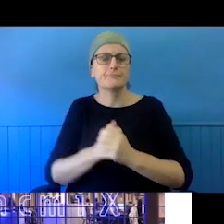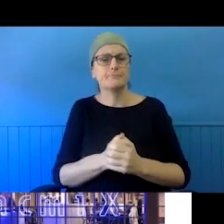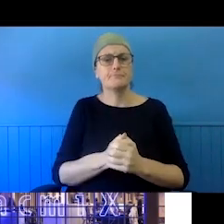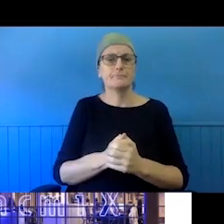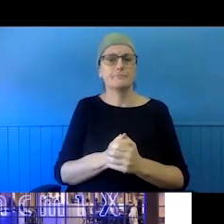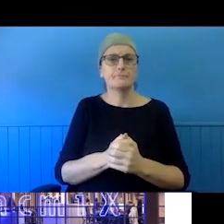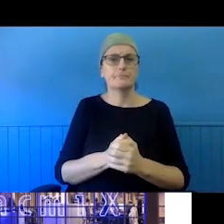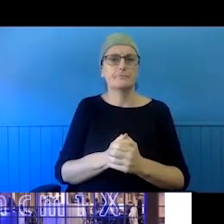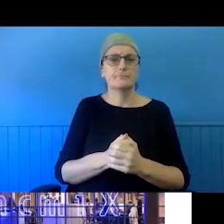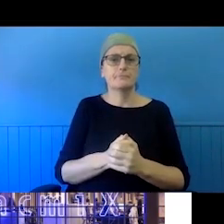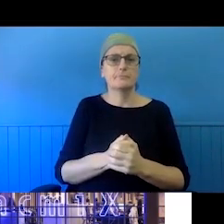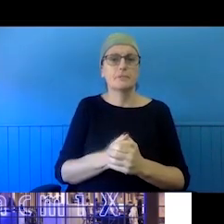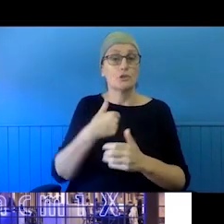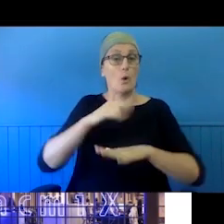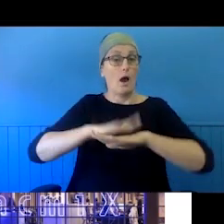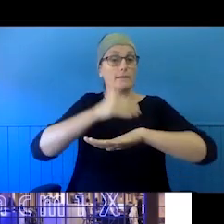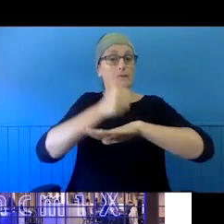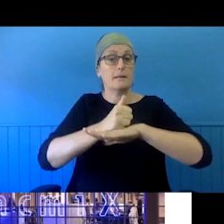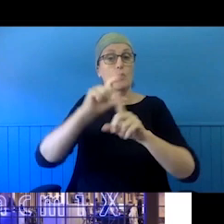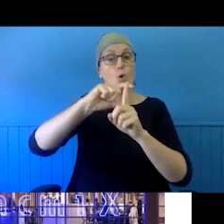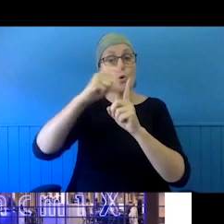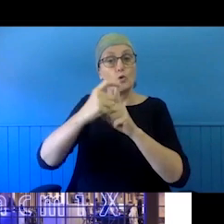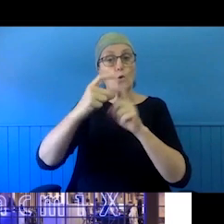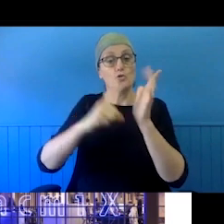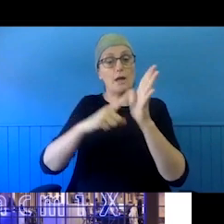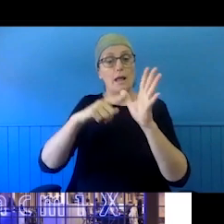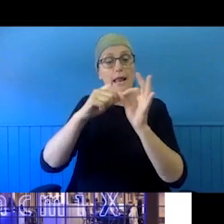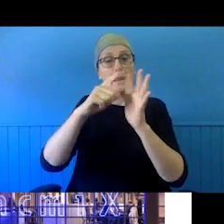in 2009 - was one of the first websites to sell art online. Which